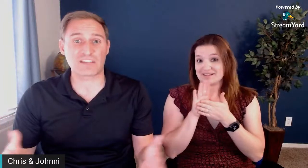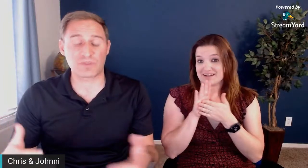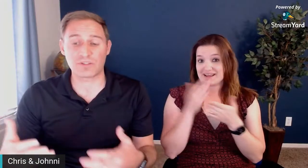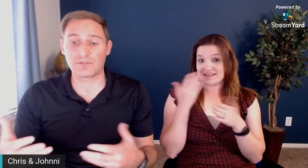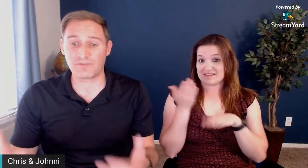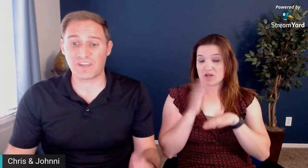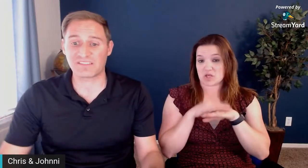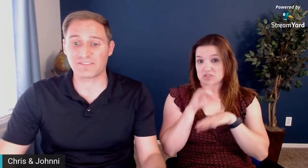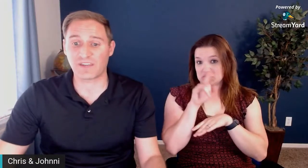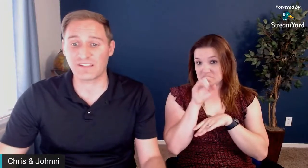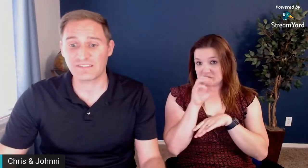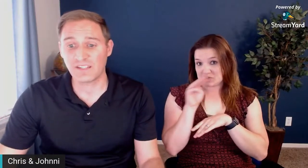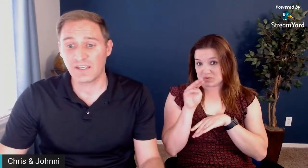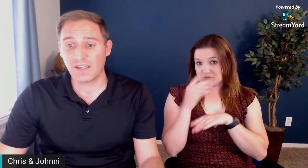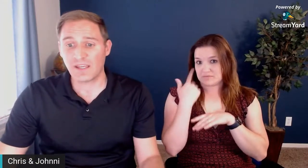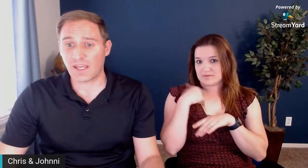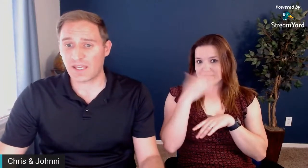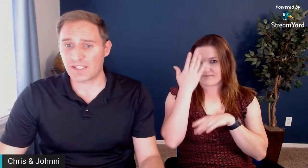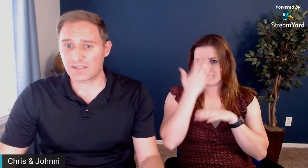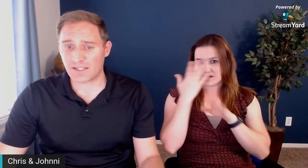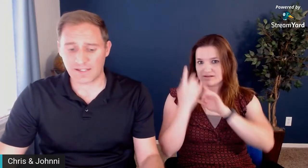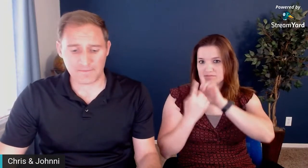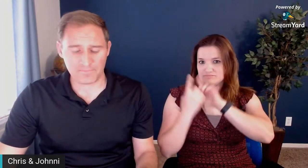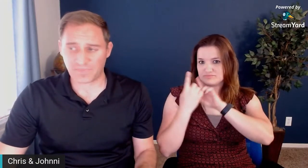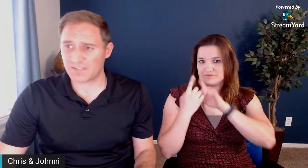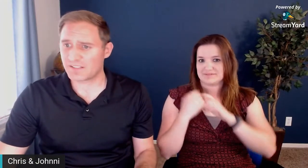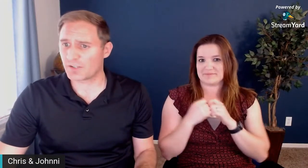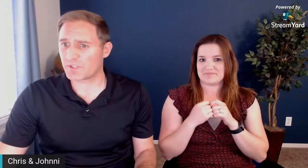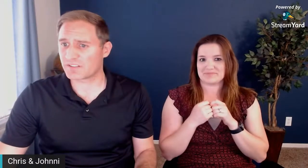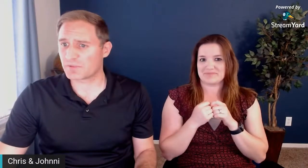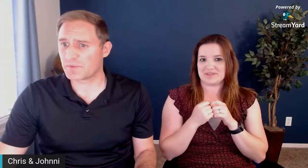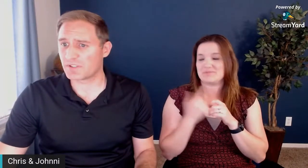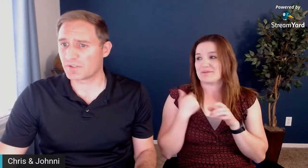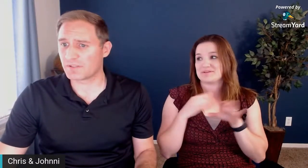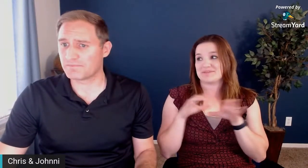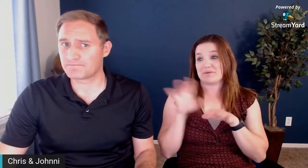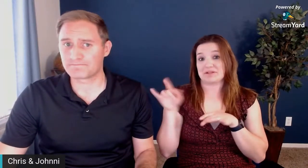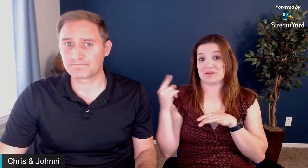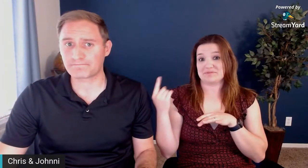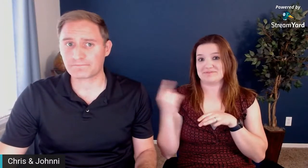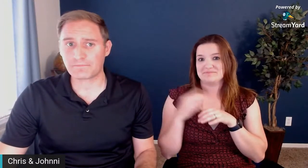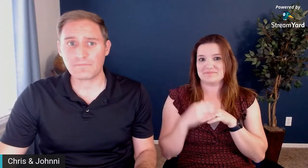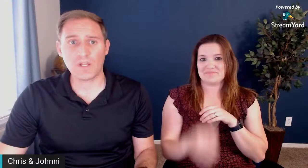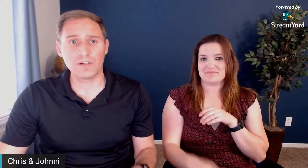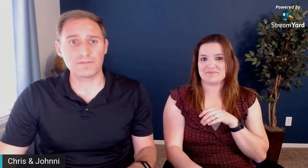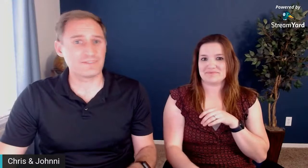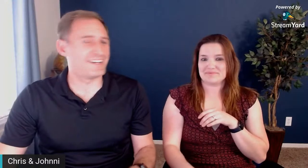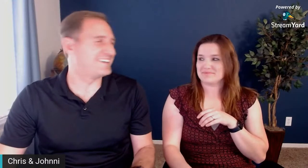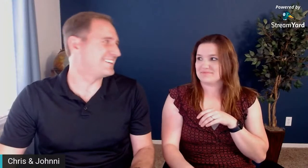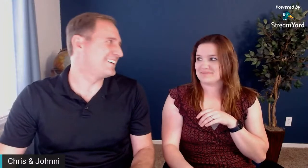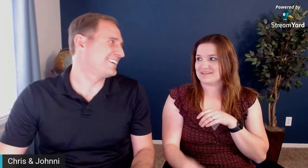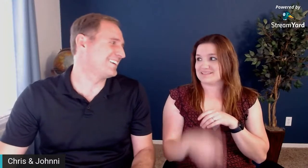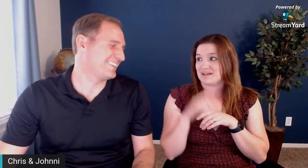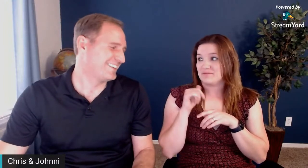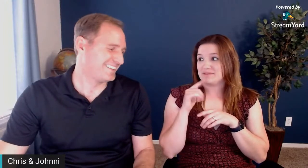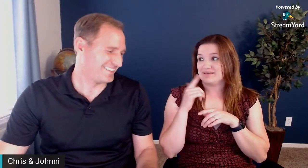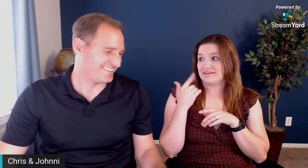with you face to face and um let's see here what else would we be doing that one alone oh I'll be